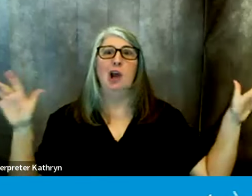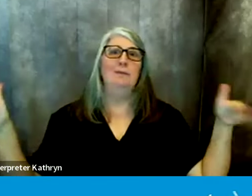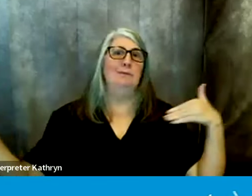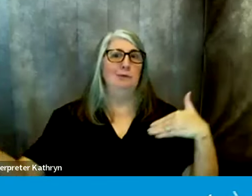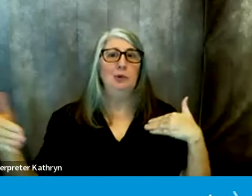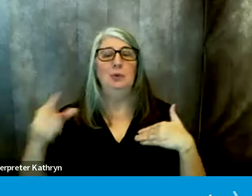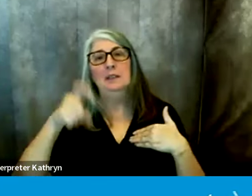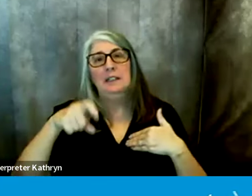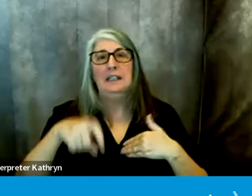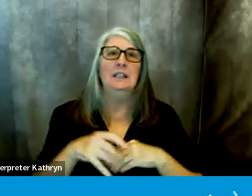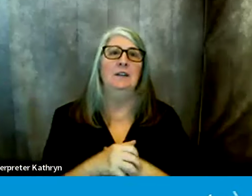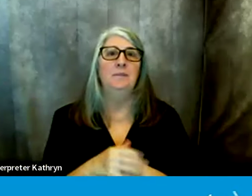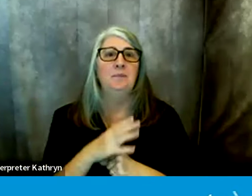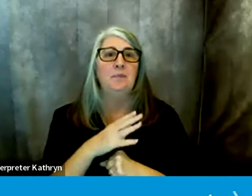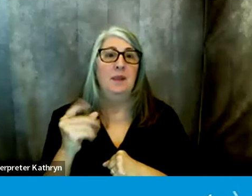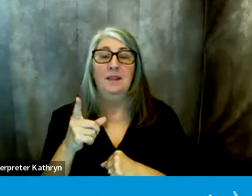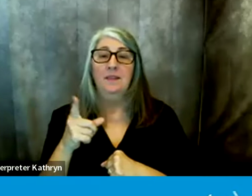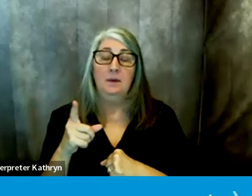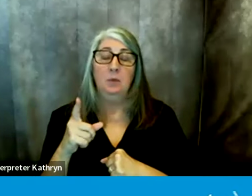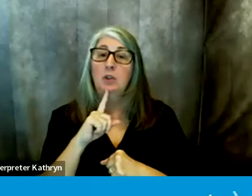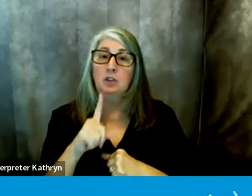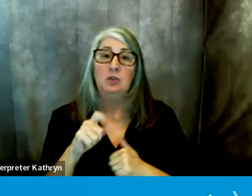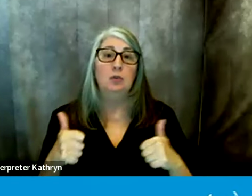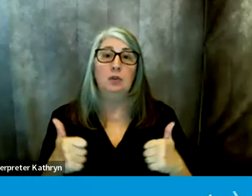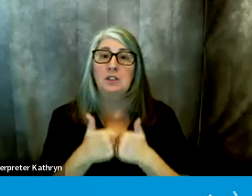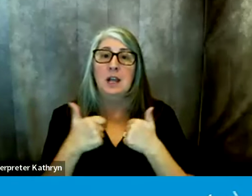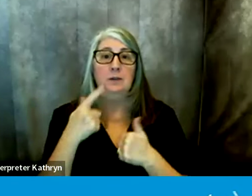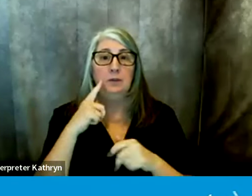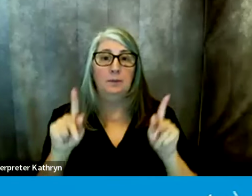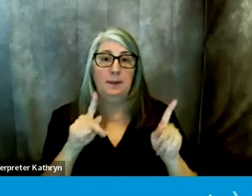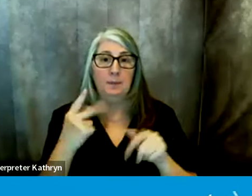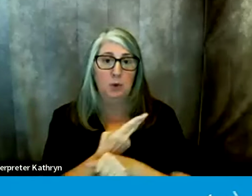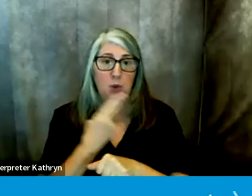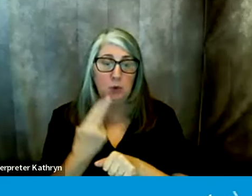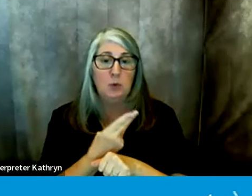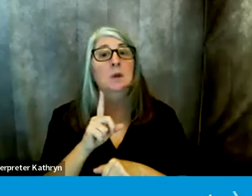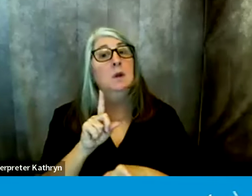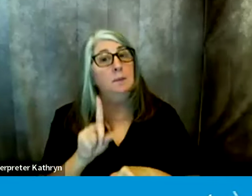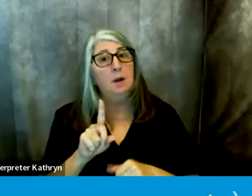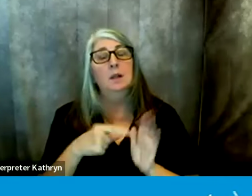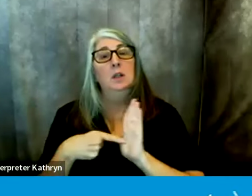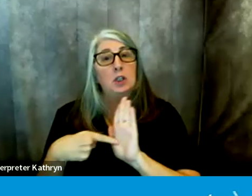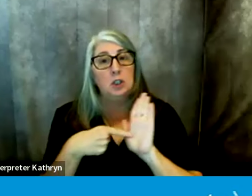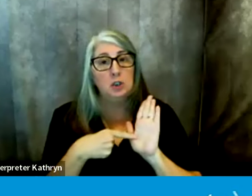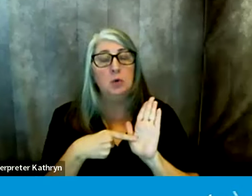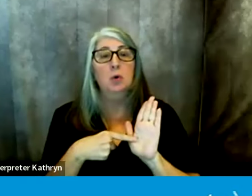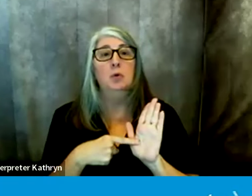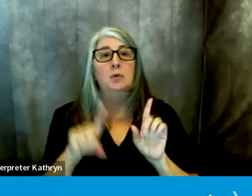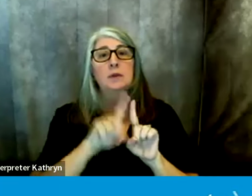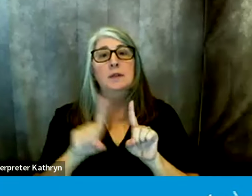They were challenged for people to use, but it certainly showed different mapping in his brain,